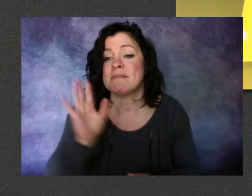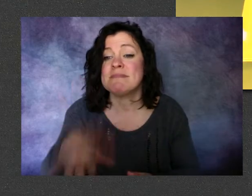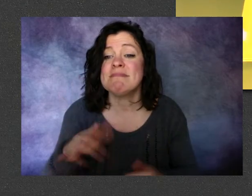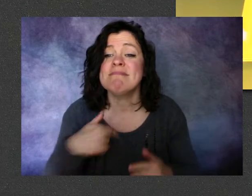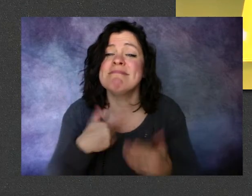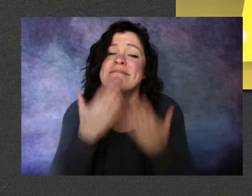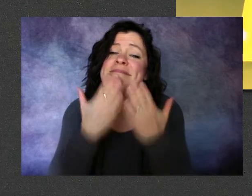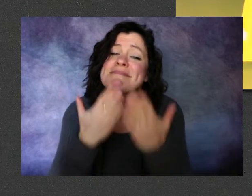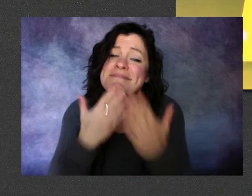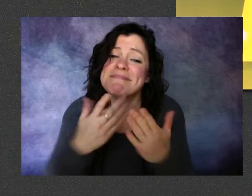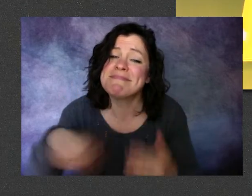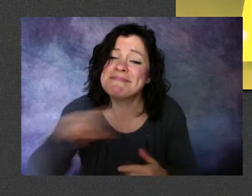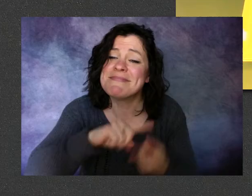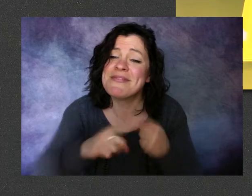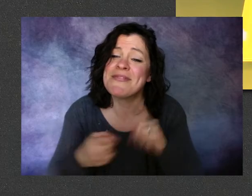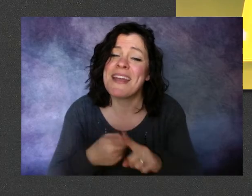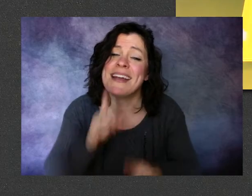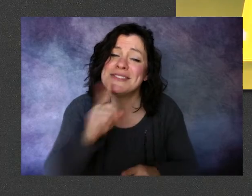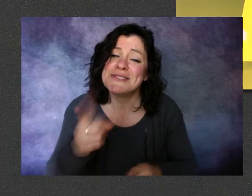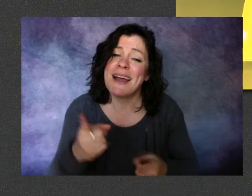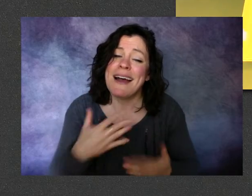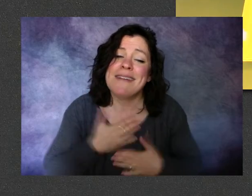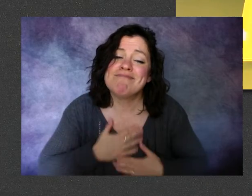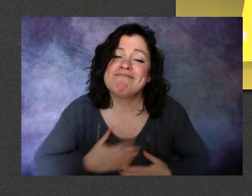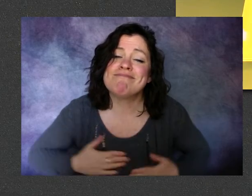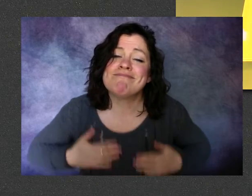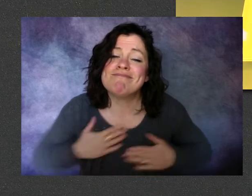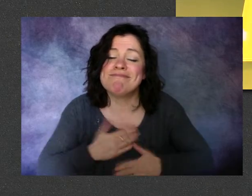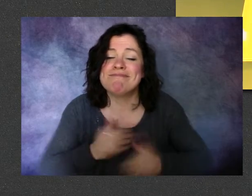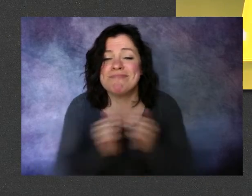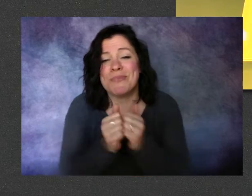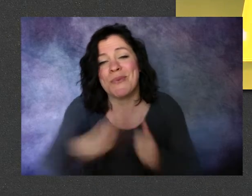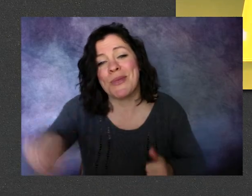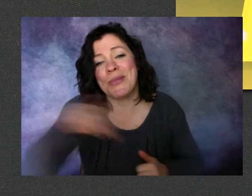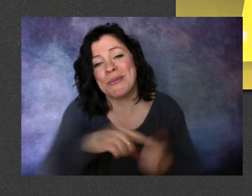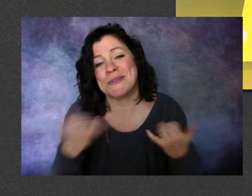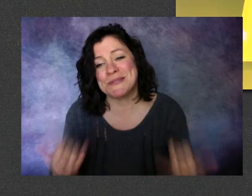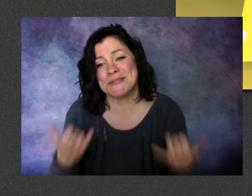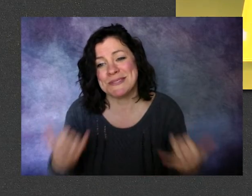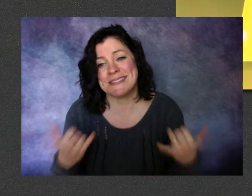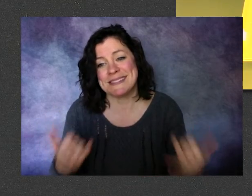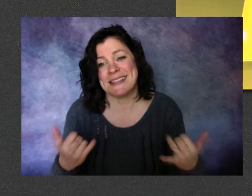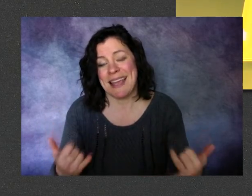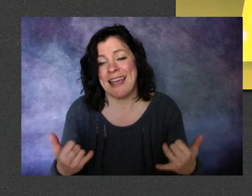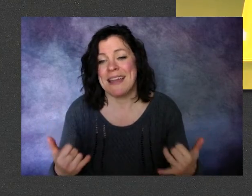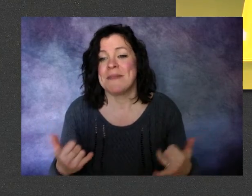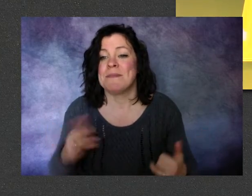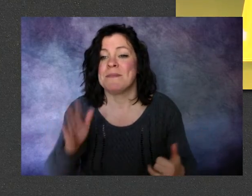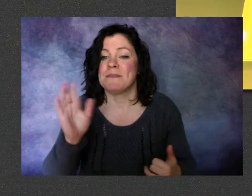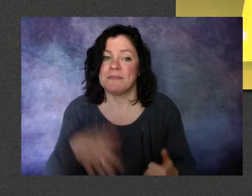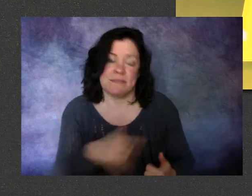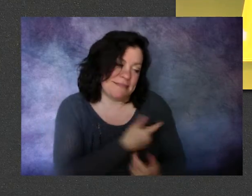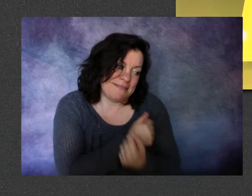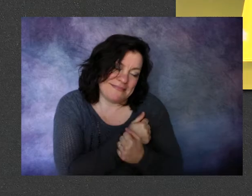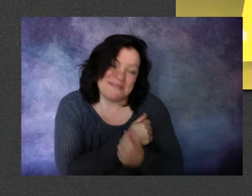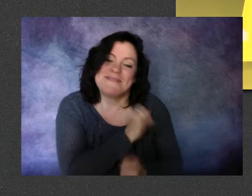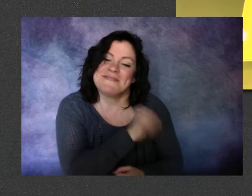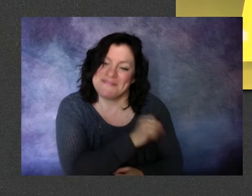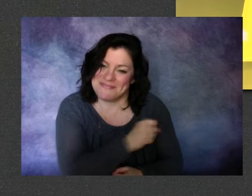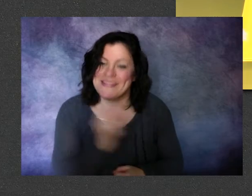My friends, thank you so much for coming and hanging out with Candy and I today. I loved, I know Candy.